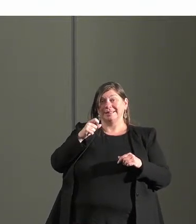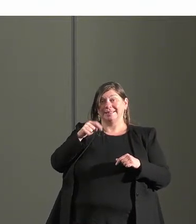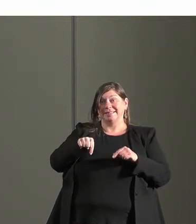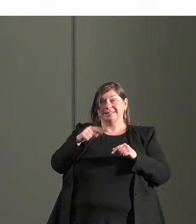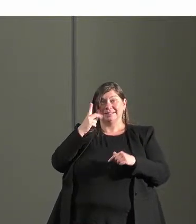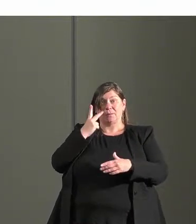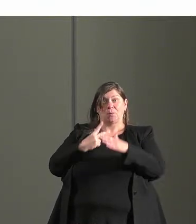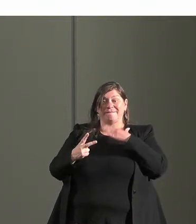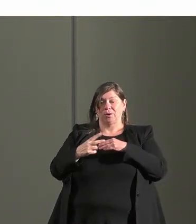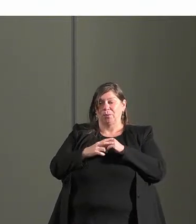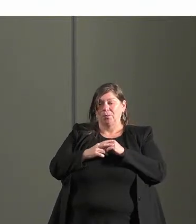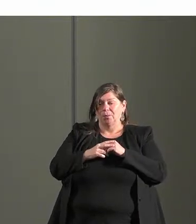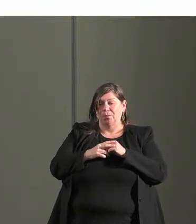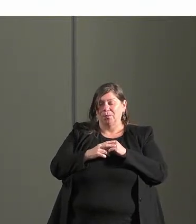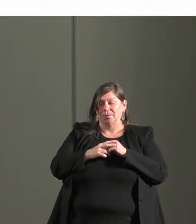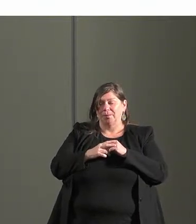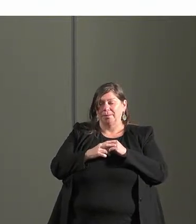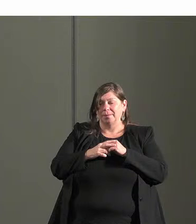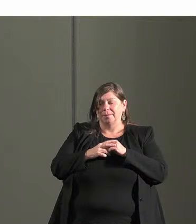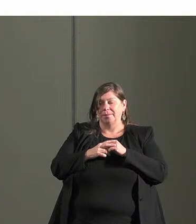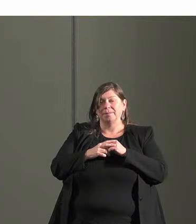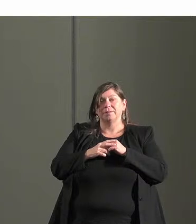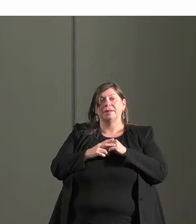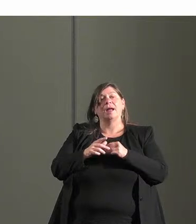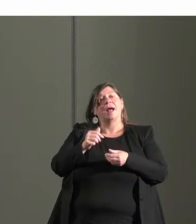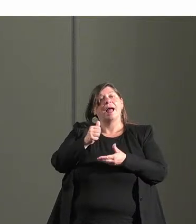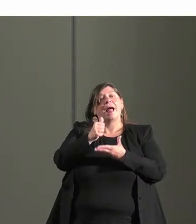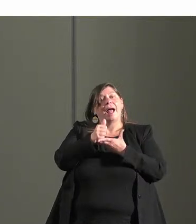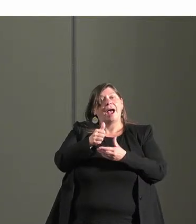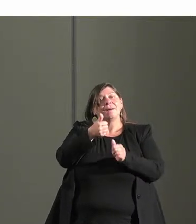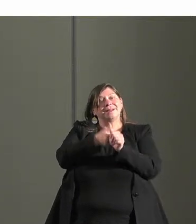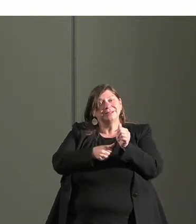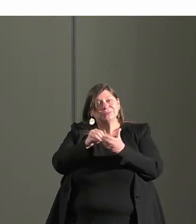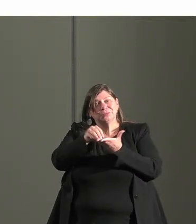≫ This is a pr. ≫ JONATHAN: Choose a voice.